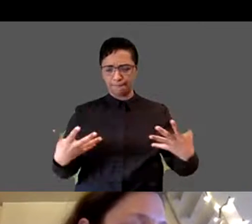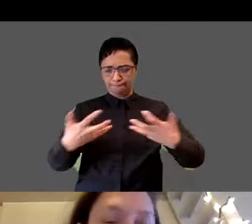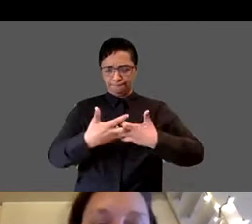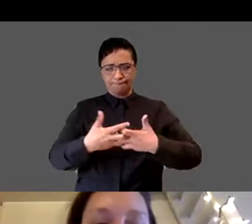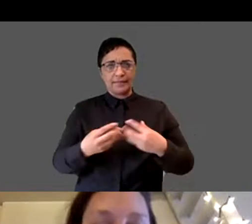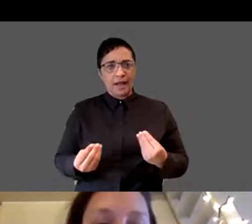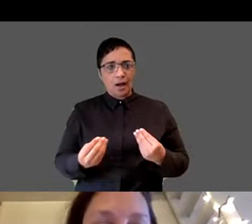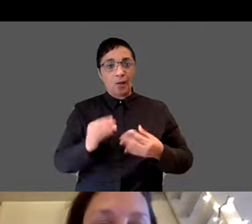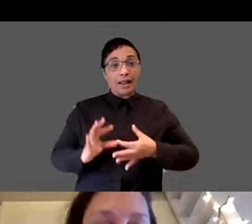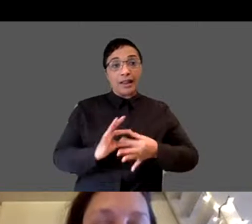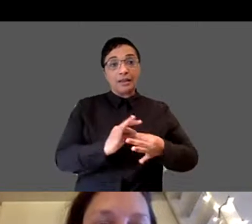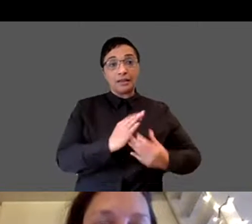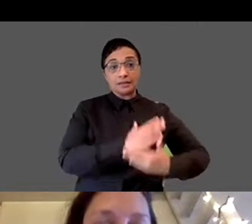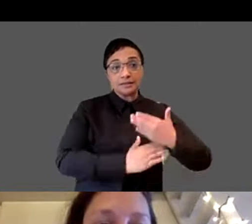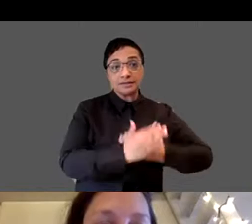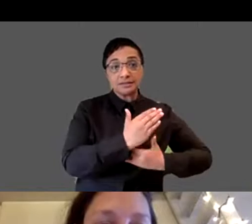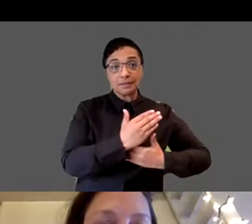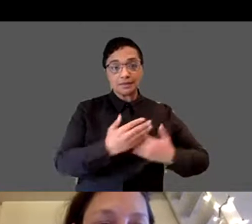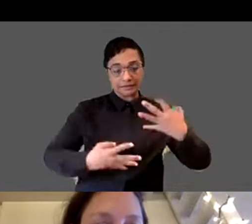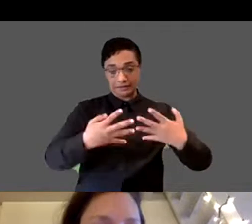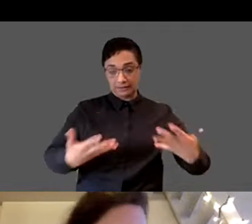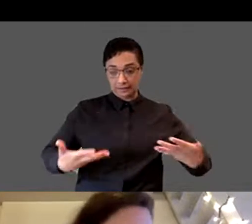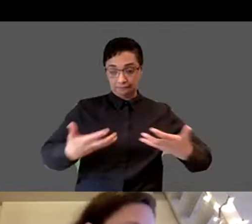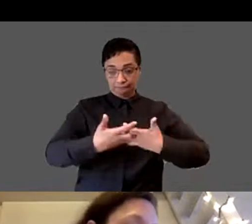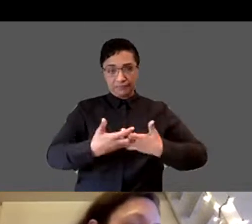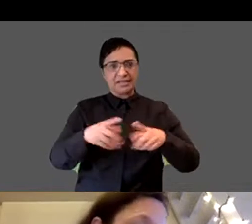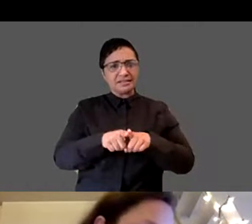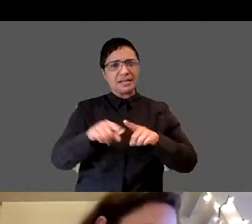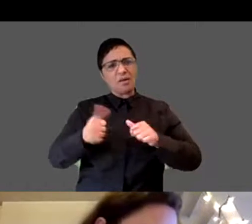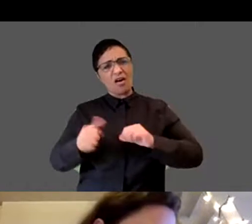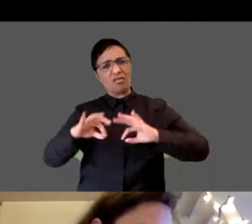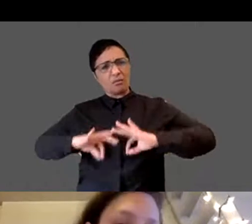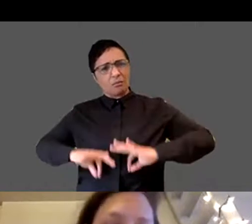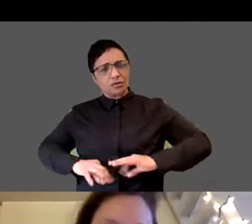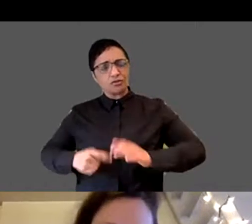Do they welcome the data? And also other ministries such as health and education?